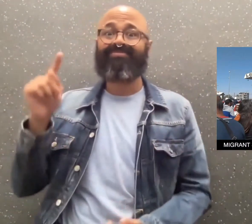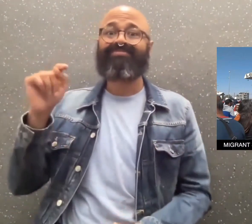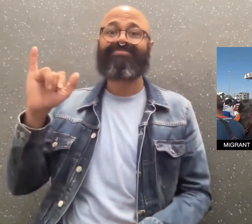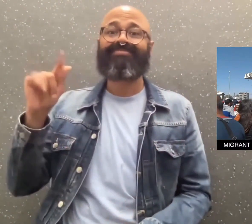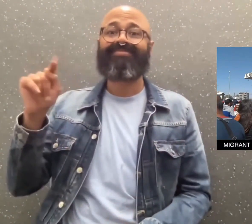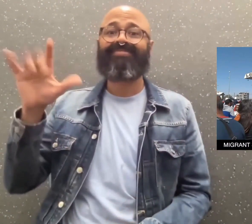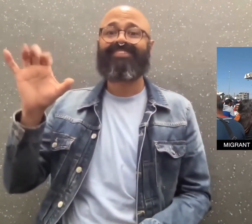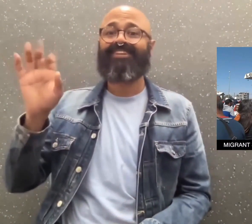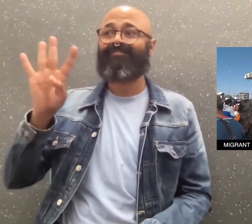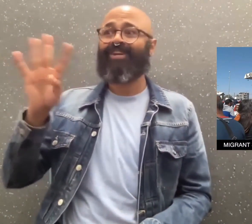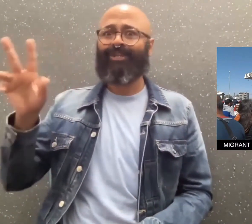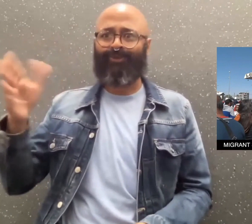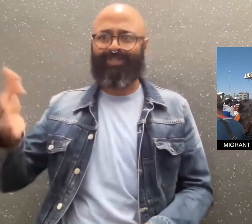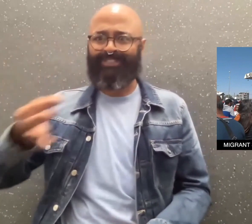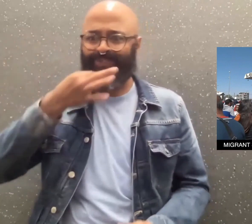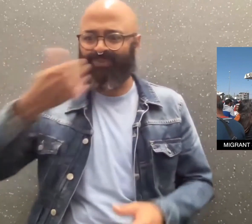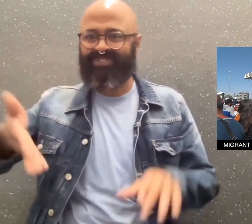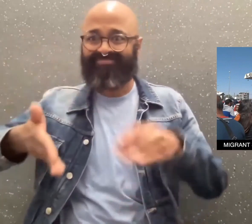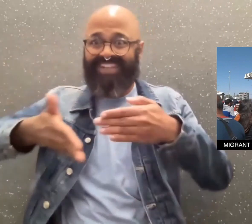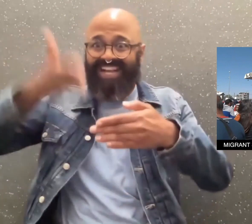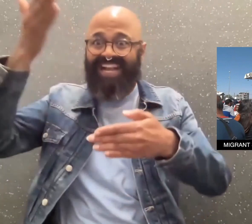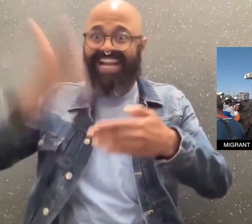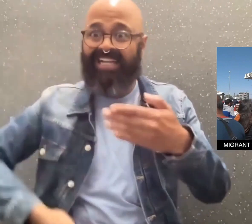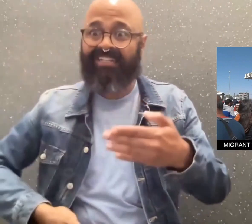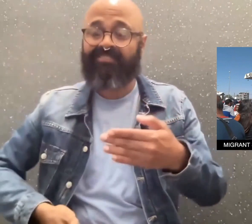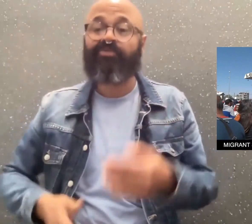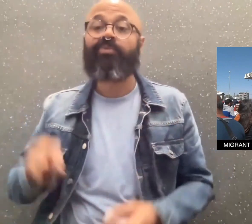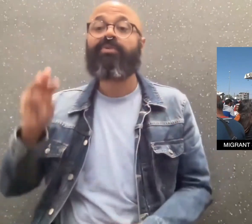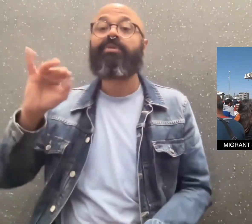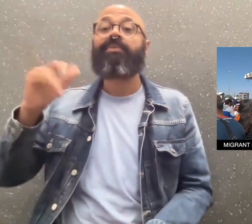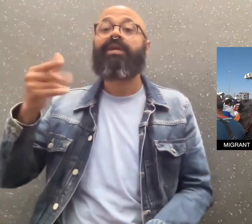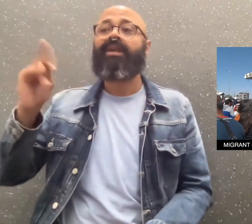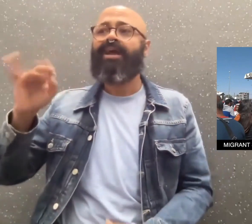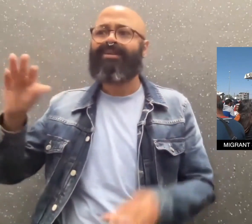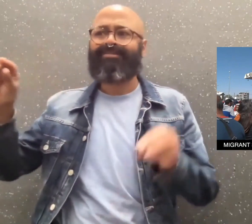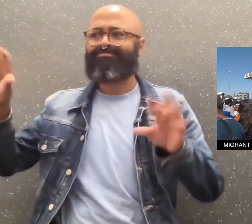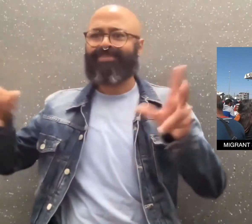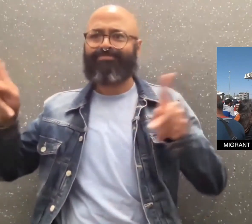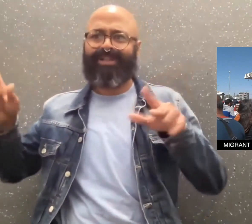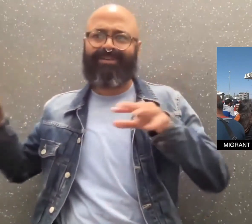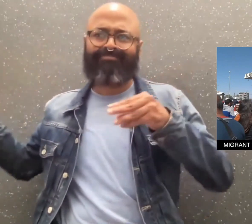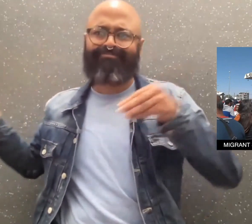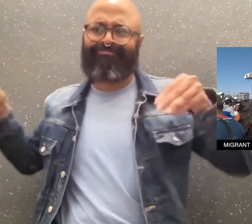Now that Title 42 is scheduled to end migrants are gathered at the border.